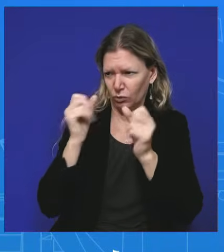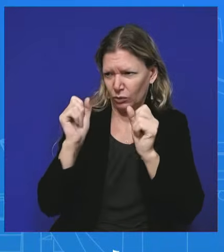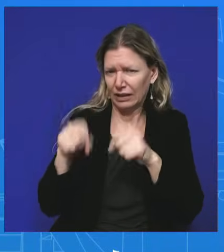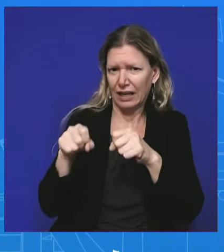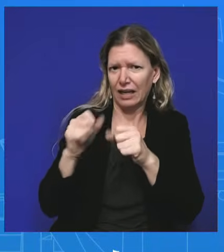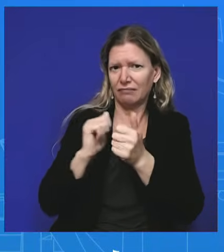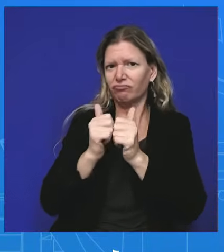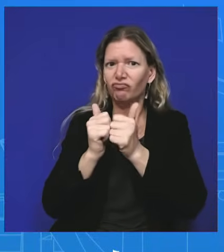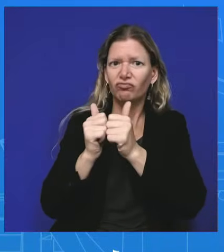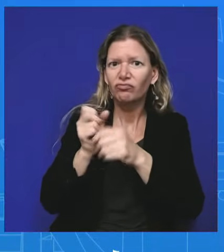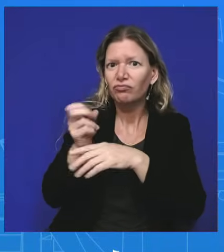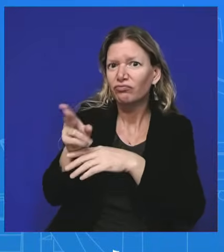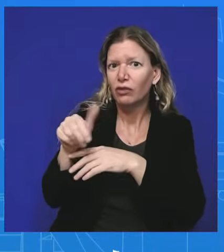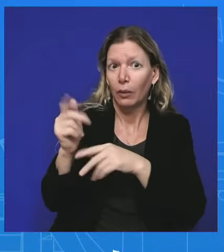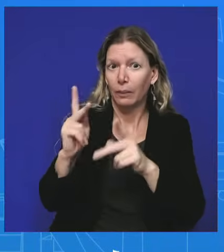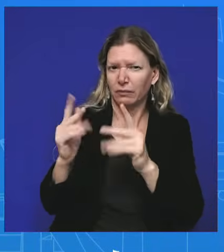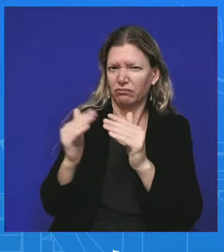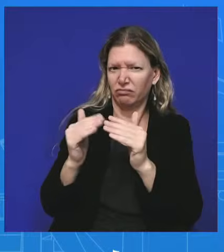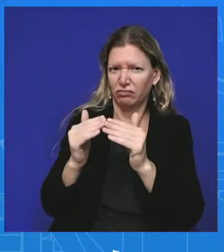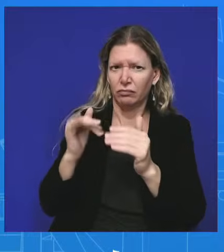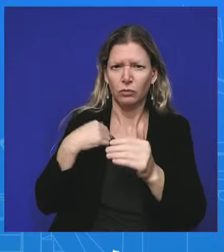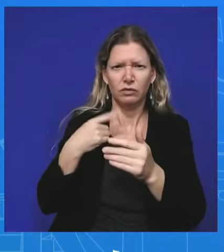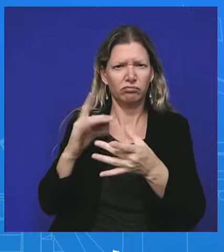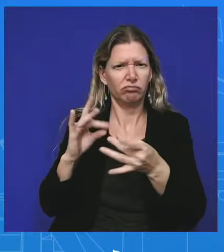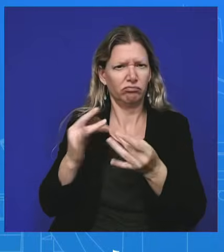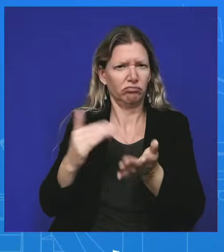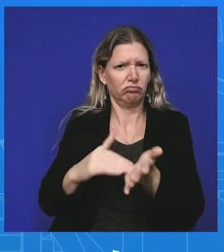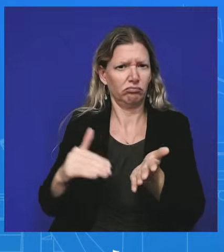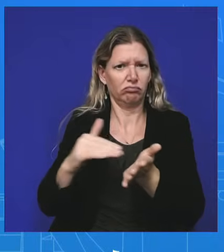But China hasn't been playing by the rules. It's just a fact.